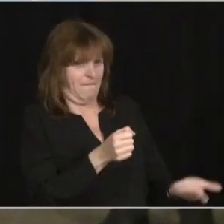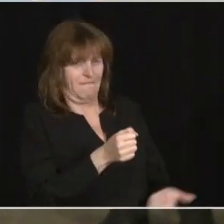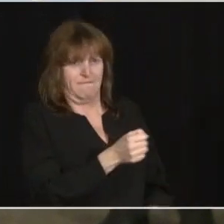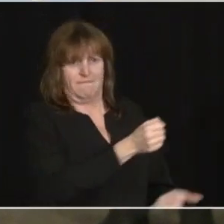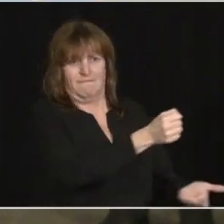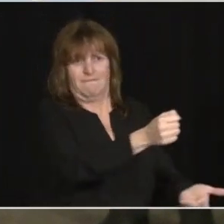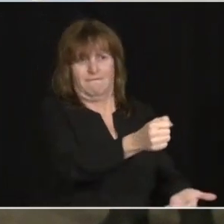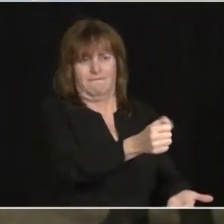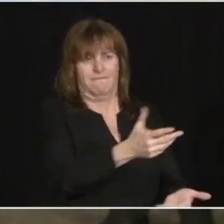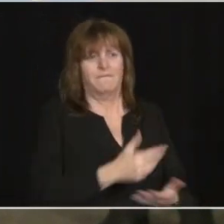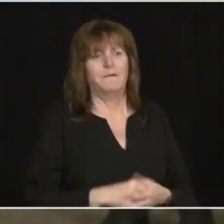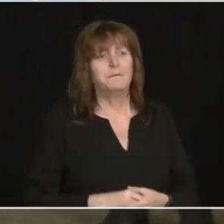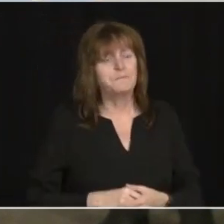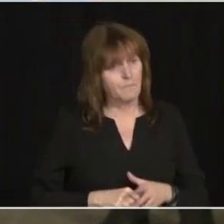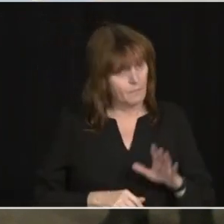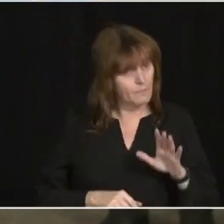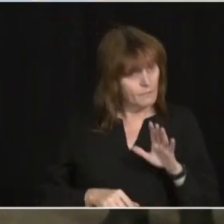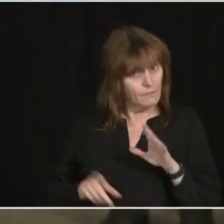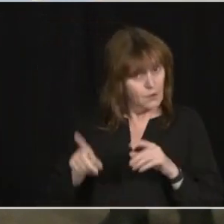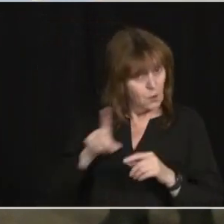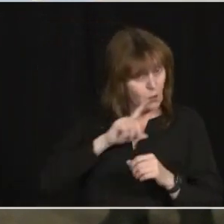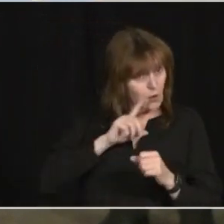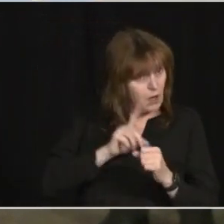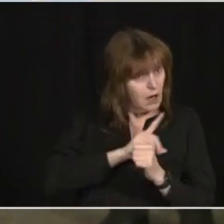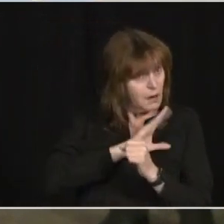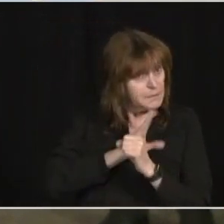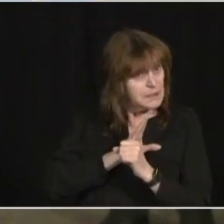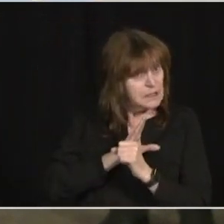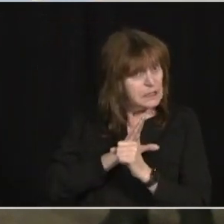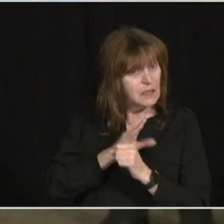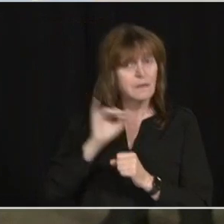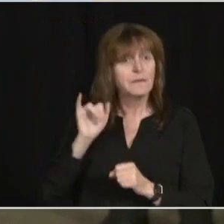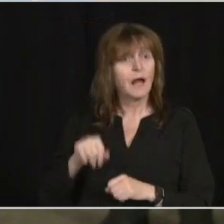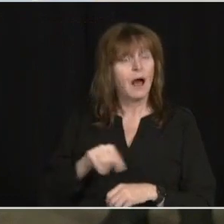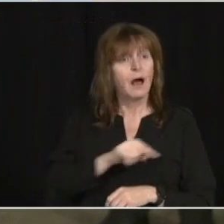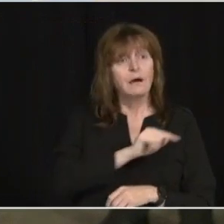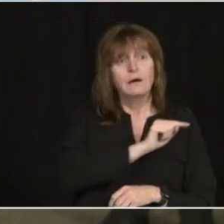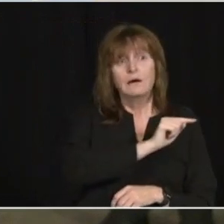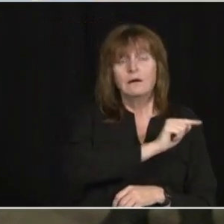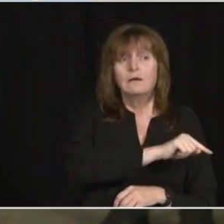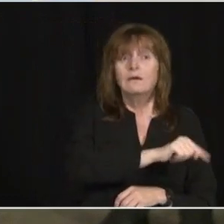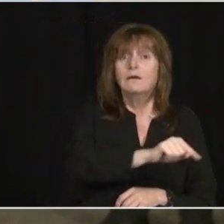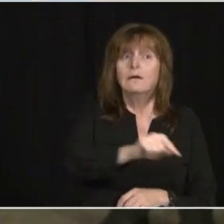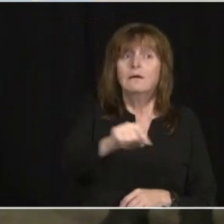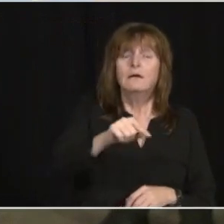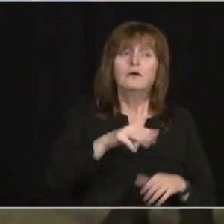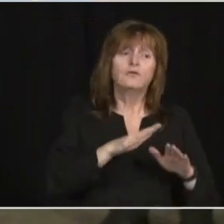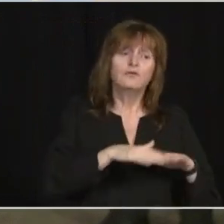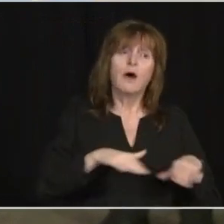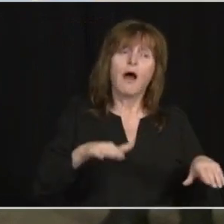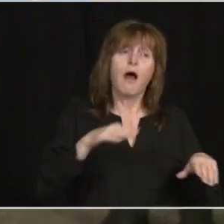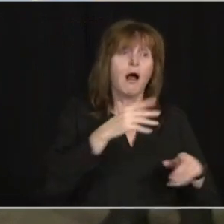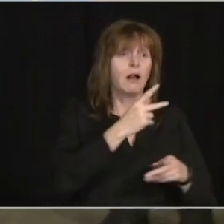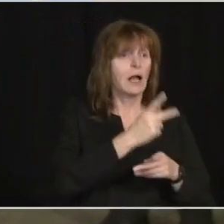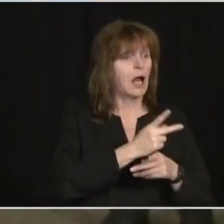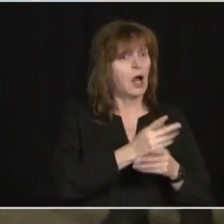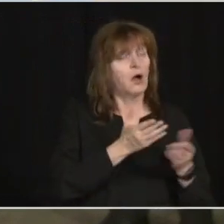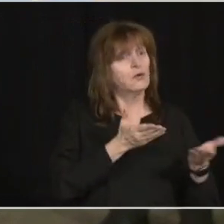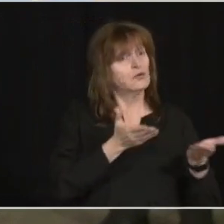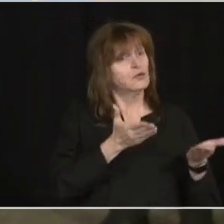folks and families and workers get back into the economy REPORTER: Are you going to be able to guarantee that to none of these child care